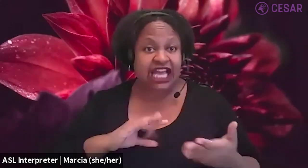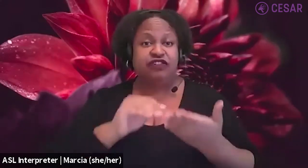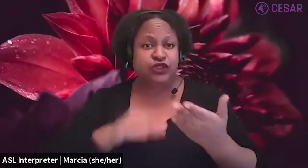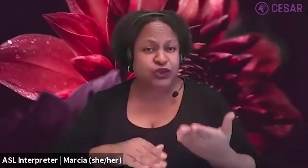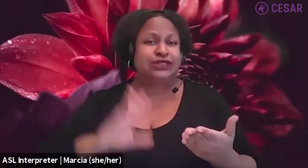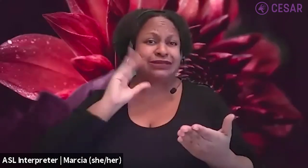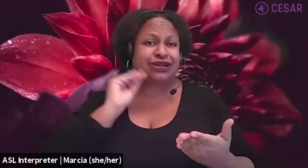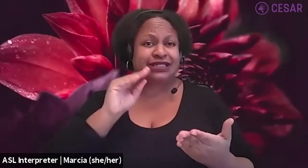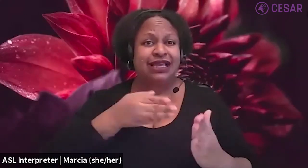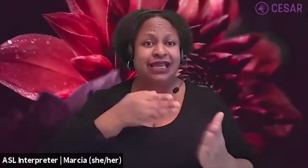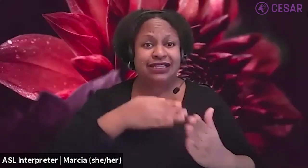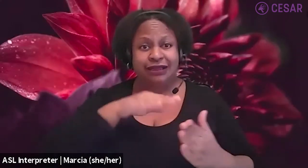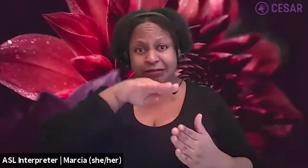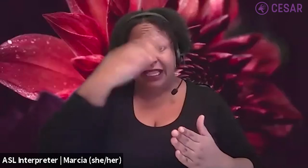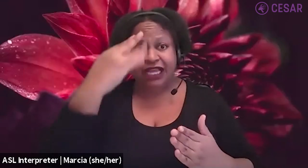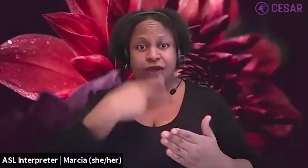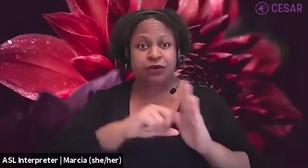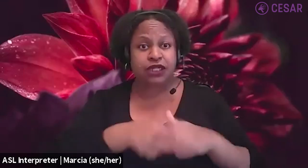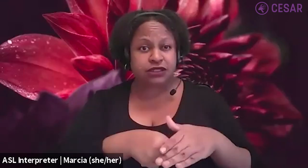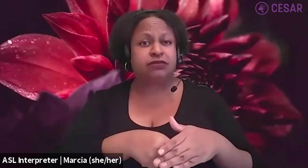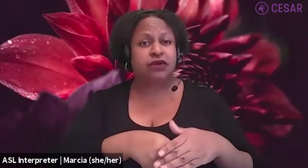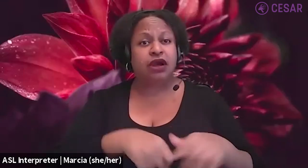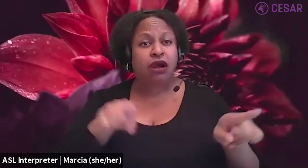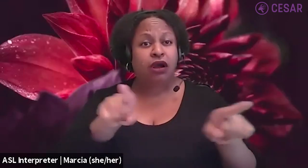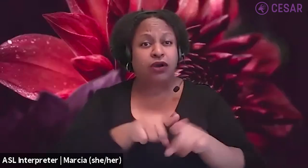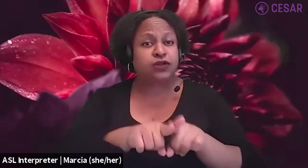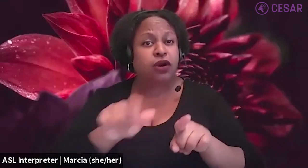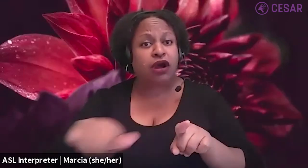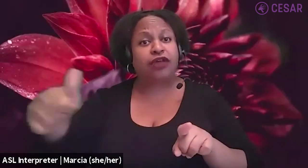racism and lynching at Ryerson and other educational plantations and I stand with you as we